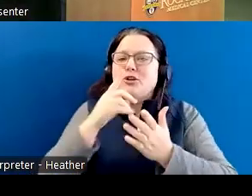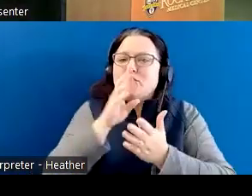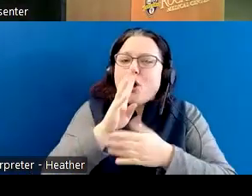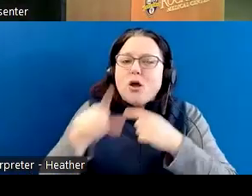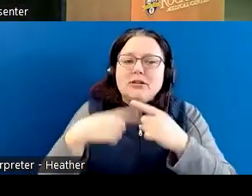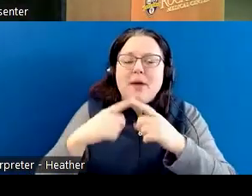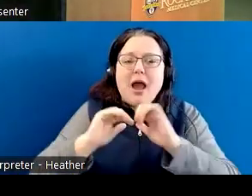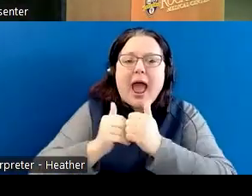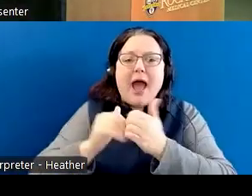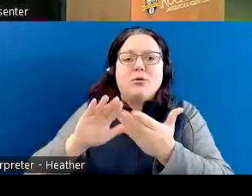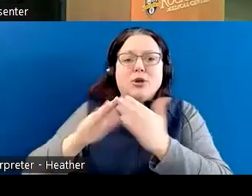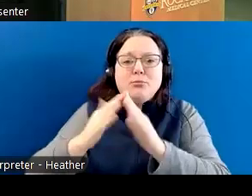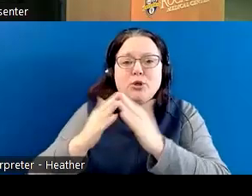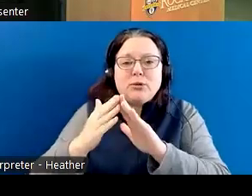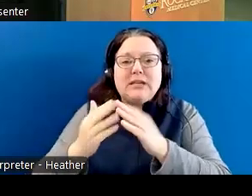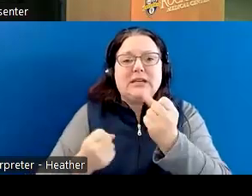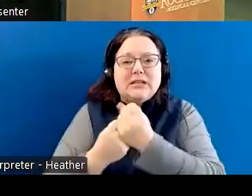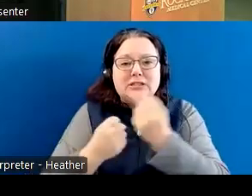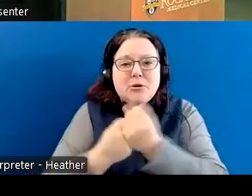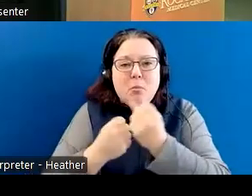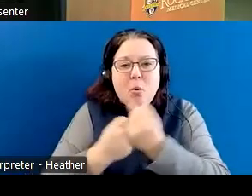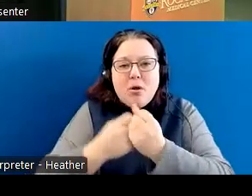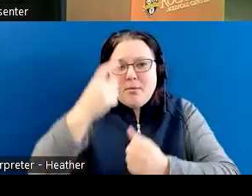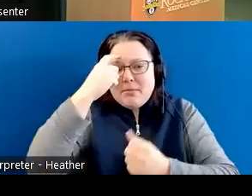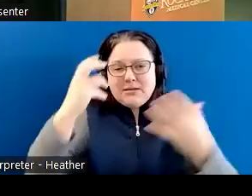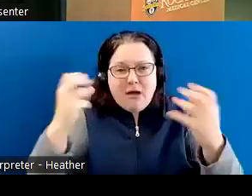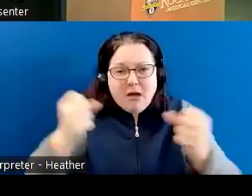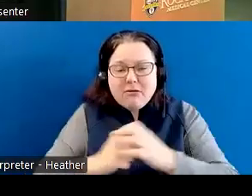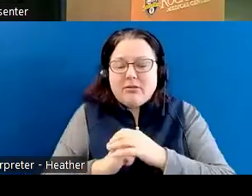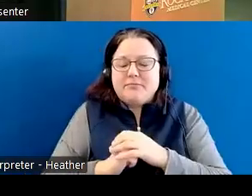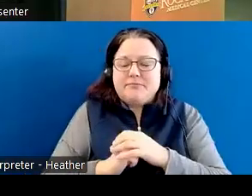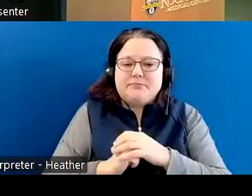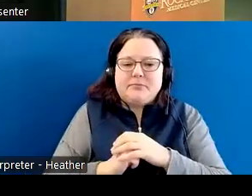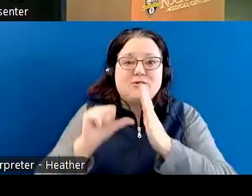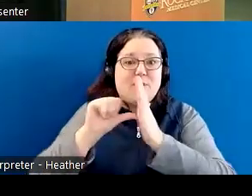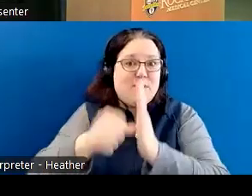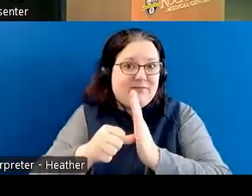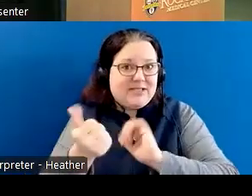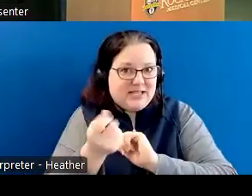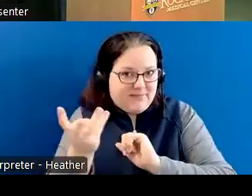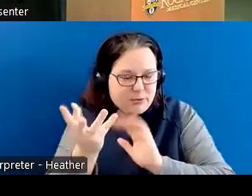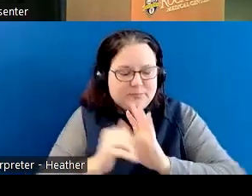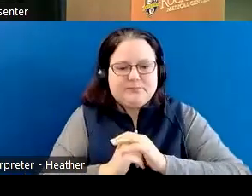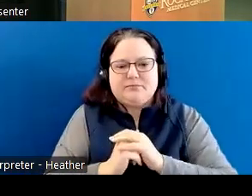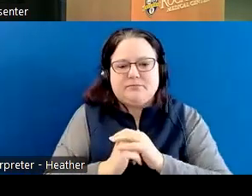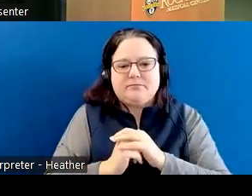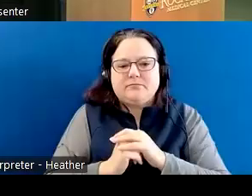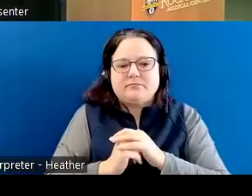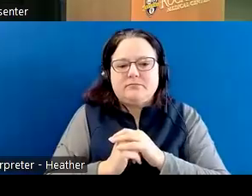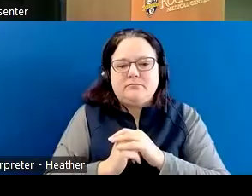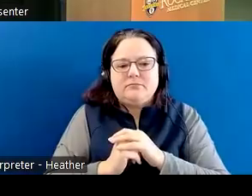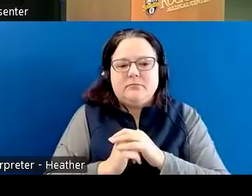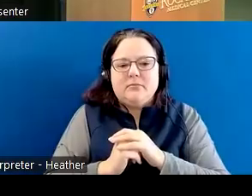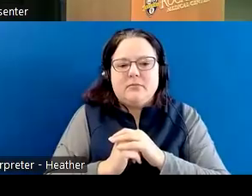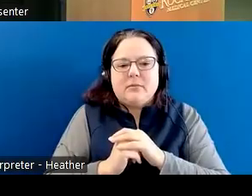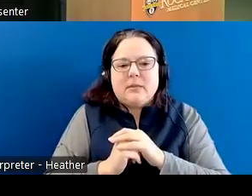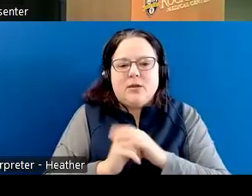burdens. So just to highlight a few things um and uh centering on just the 20th century where we saw